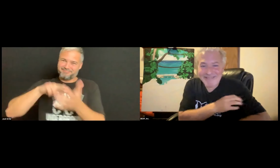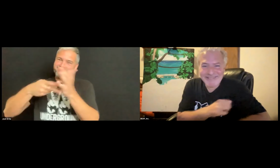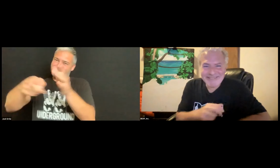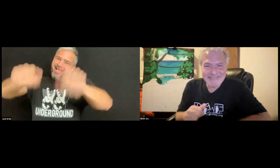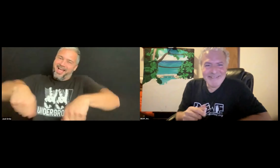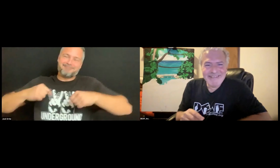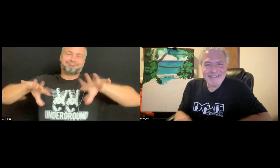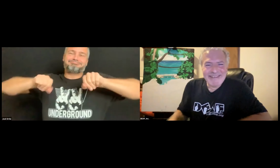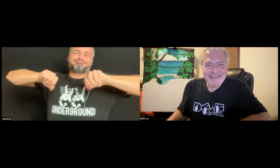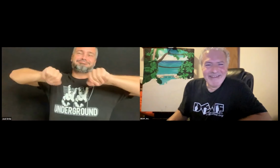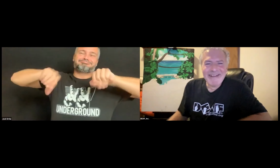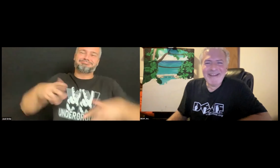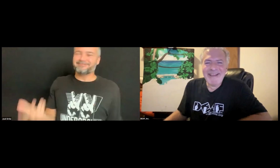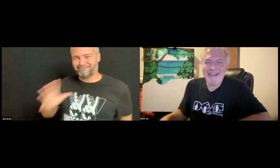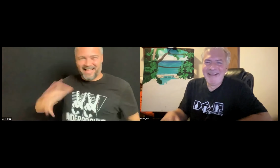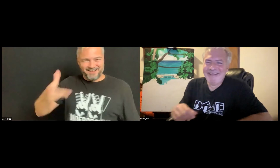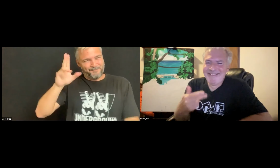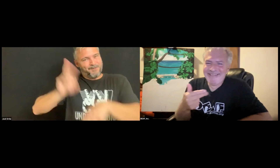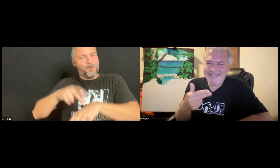Ooh! [Chuckling] [Chuckling].